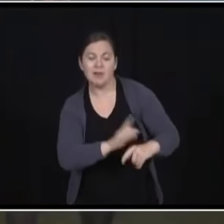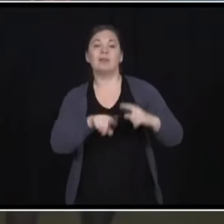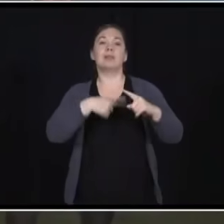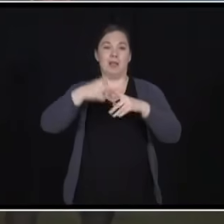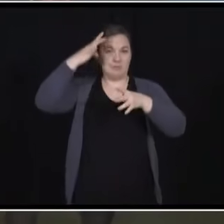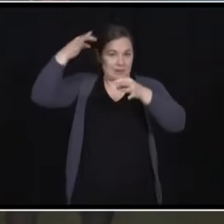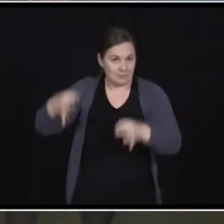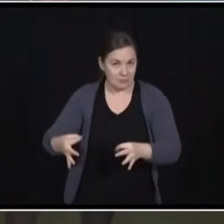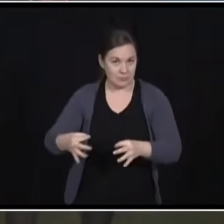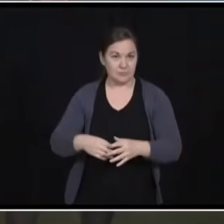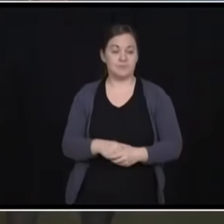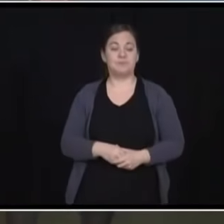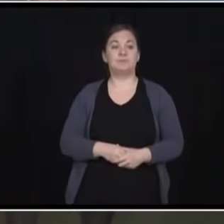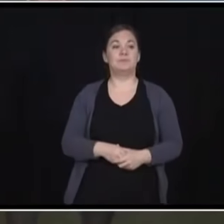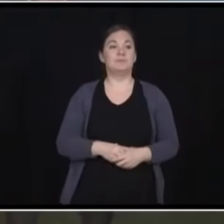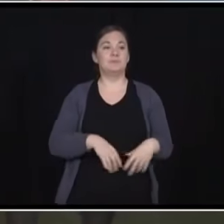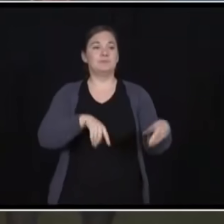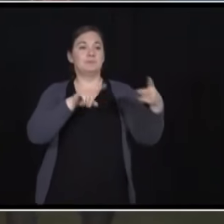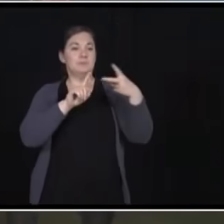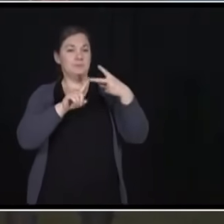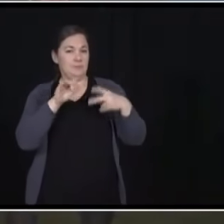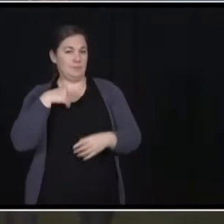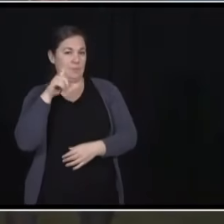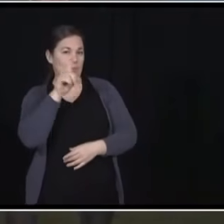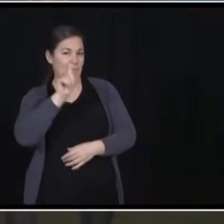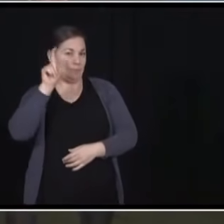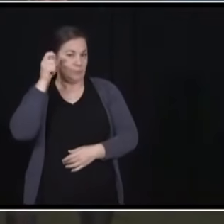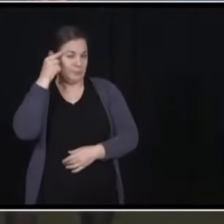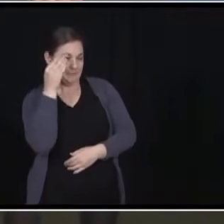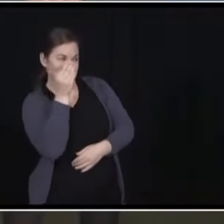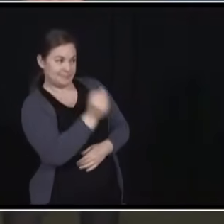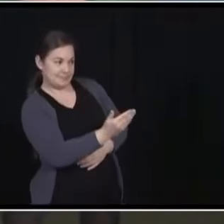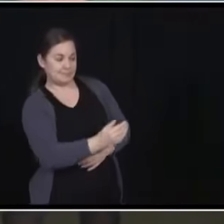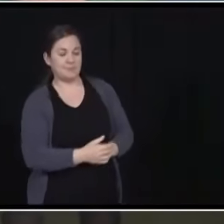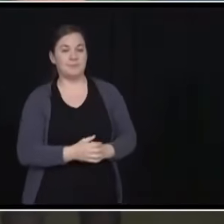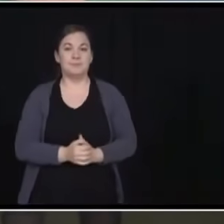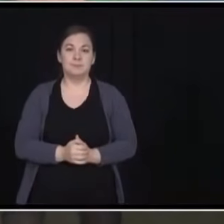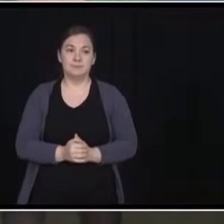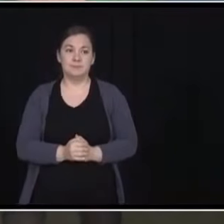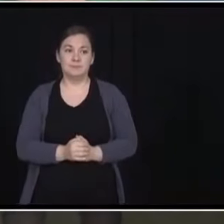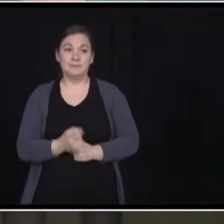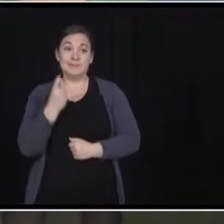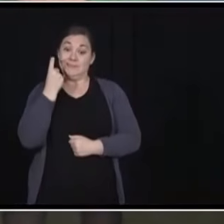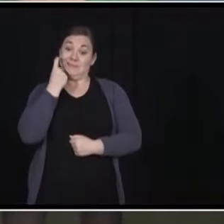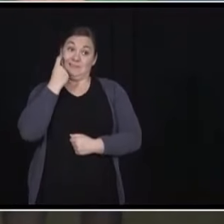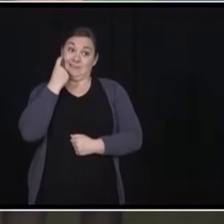are a bunch of criteria we look at and we consult and then the decision is made. Follow-up?